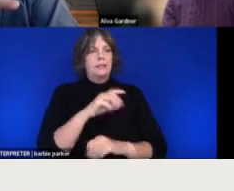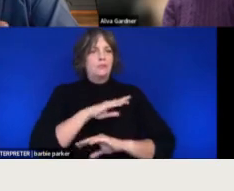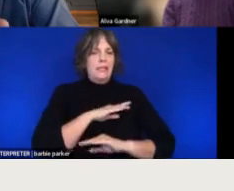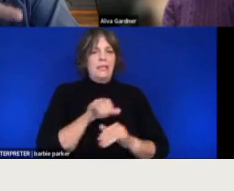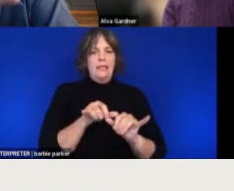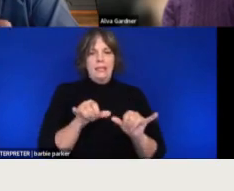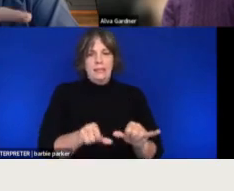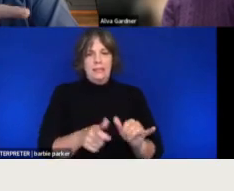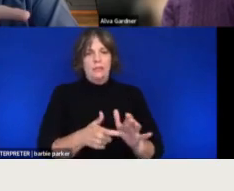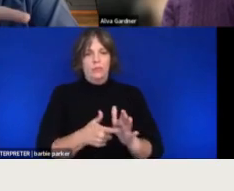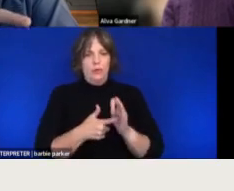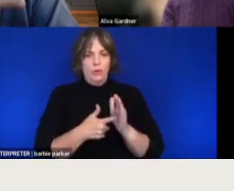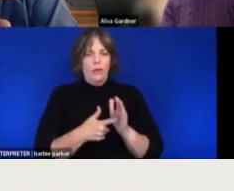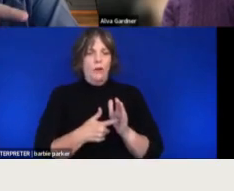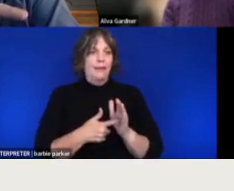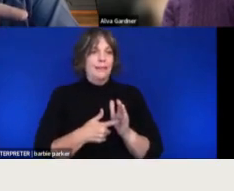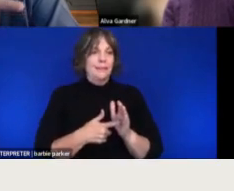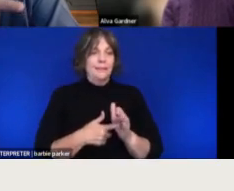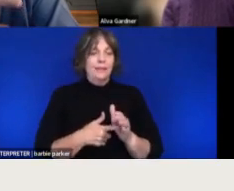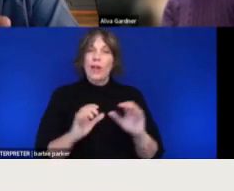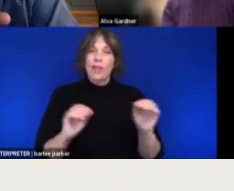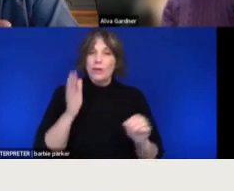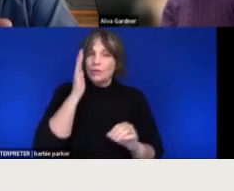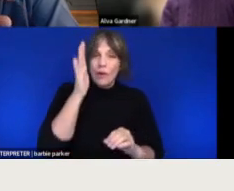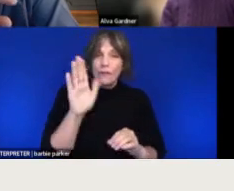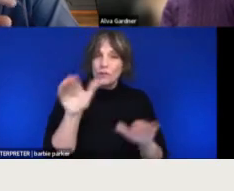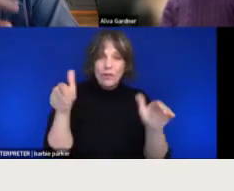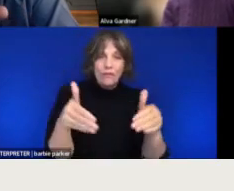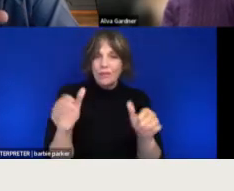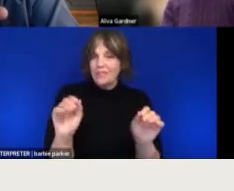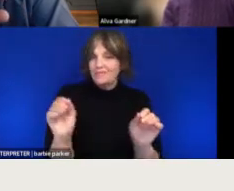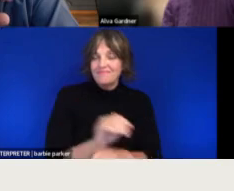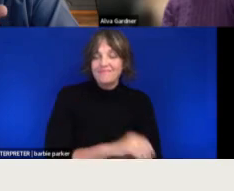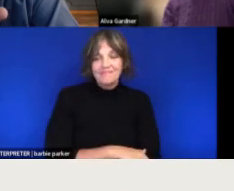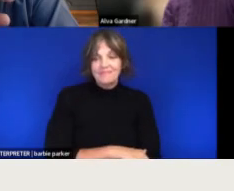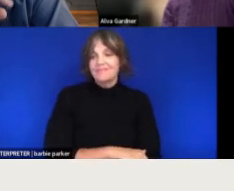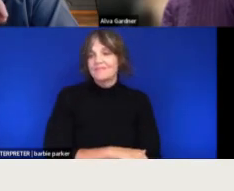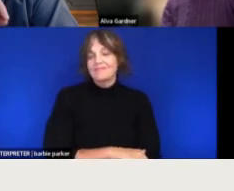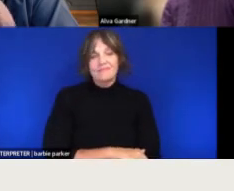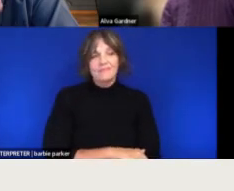there is no future focus in the first bullets for each of those.